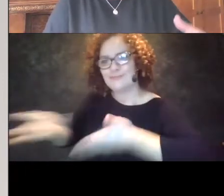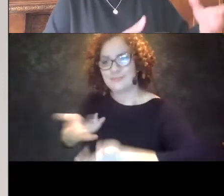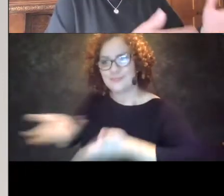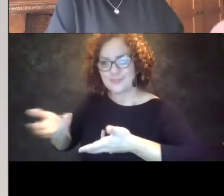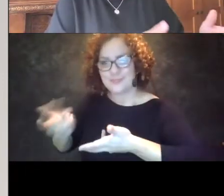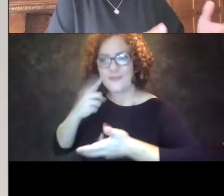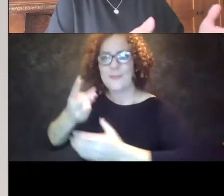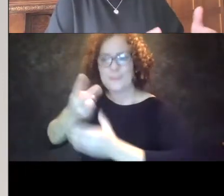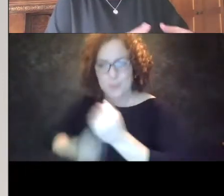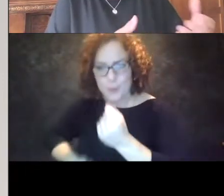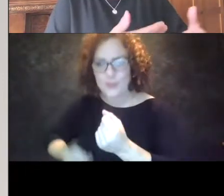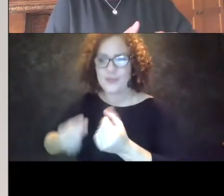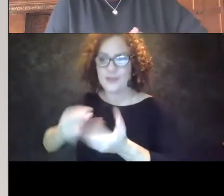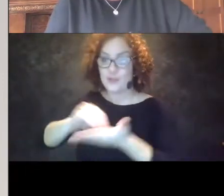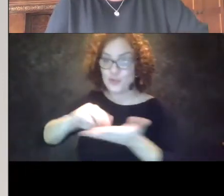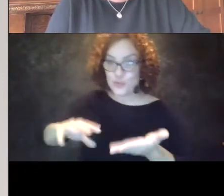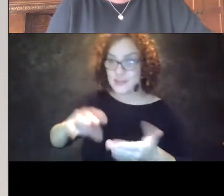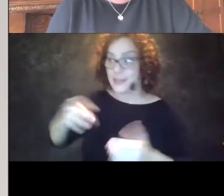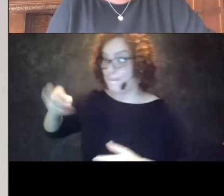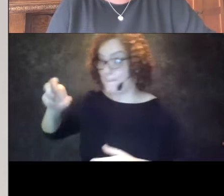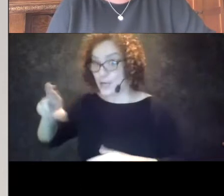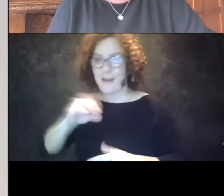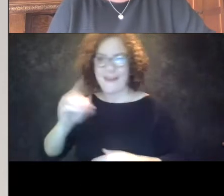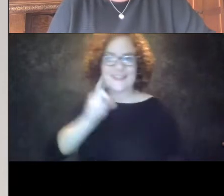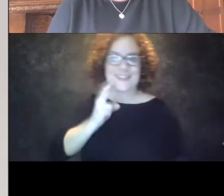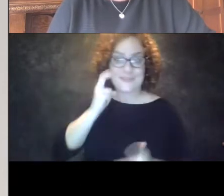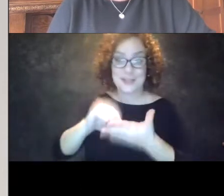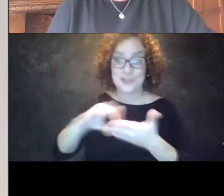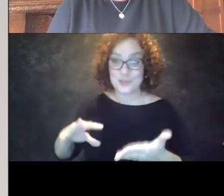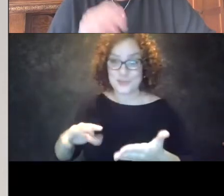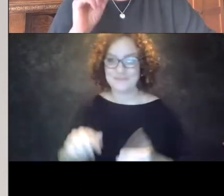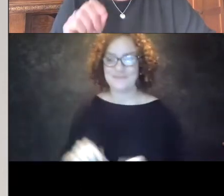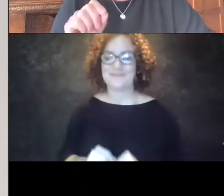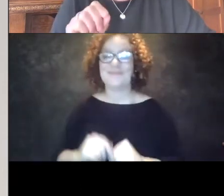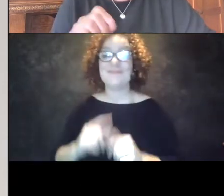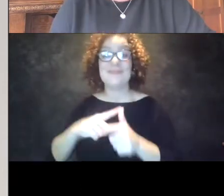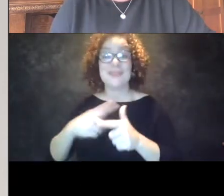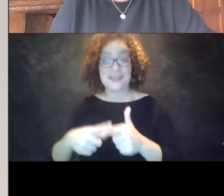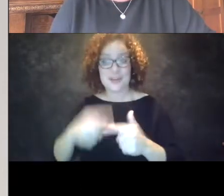both the peer and the student, who's deafblind. And then when you think about these common